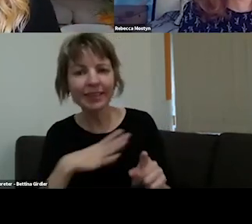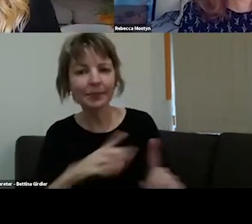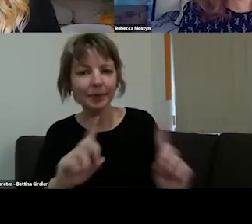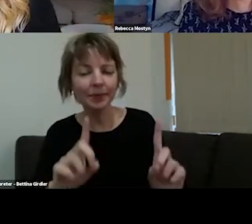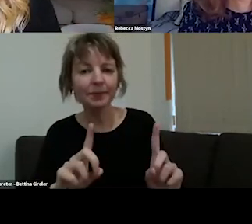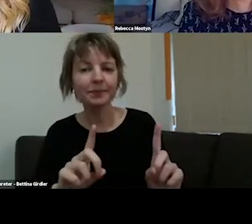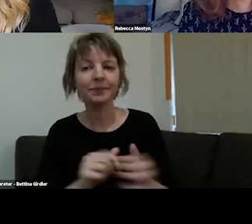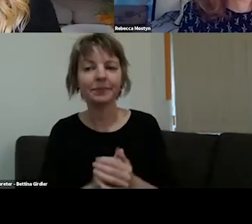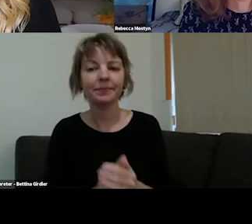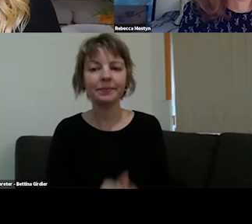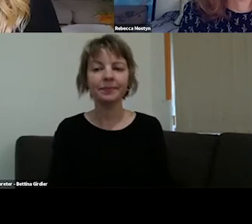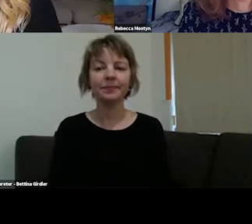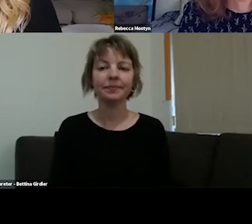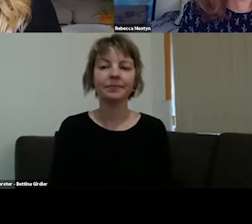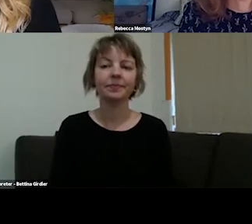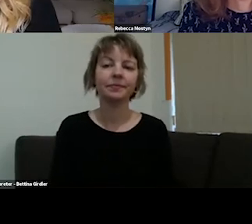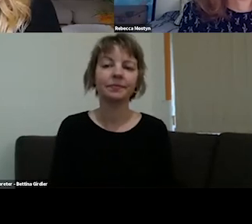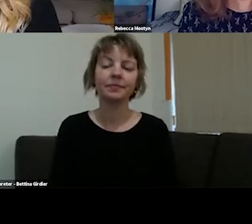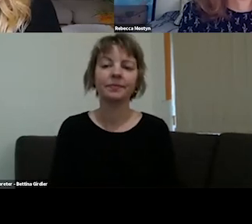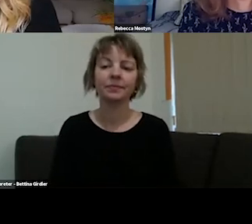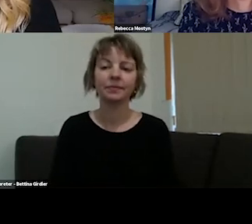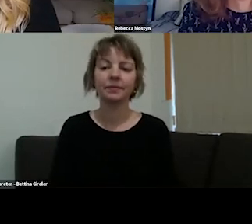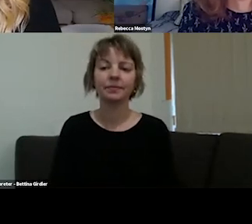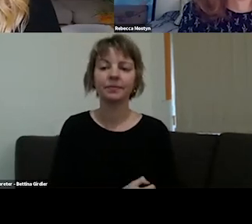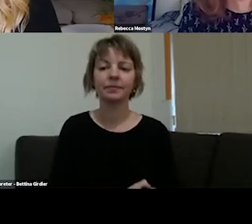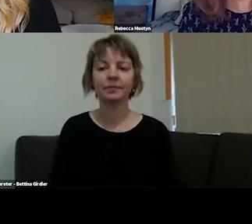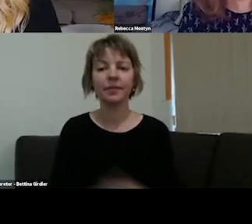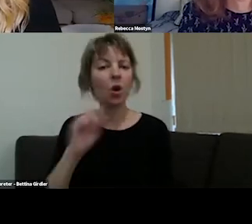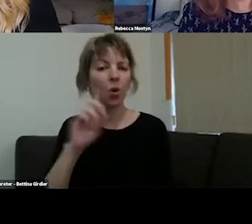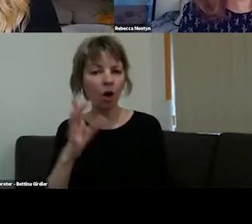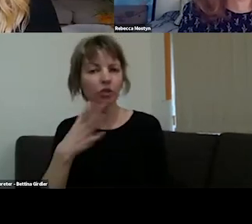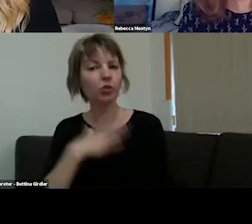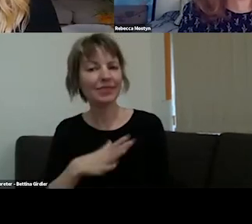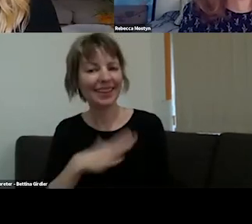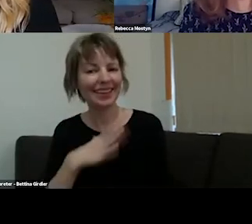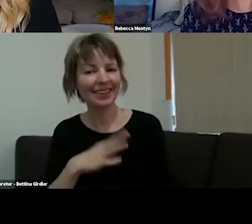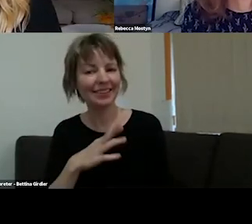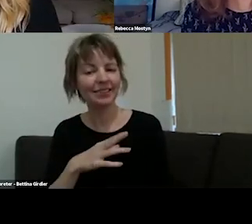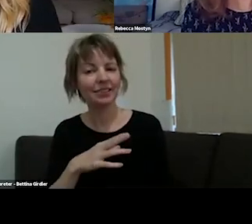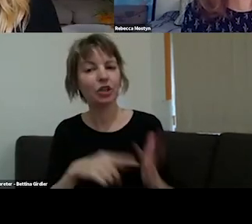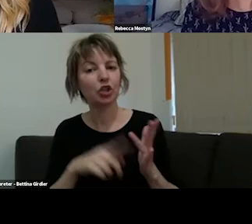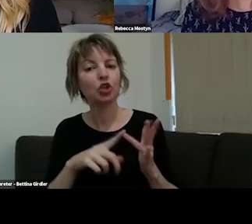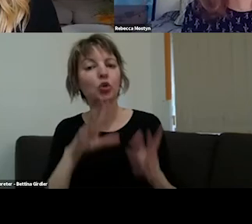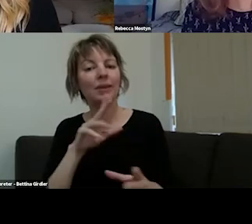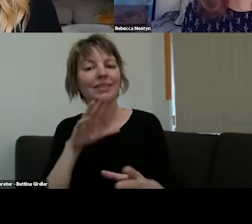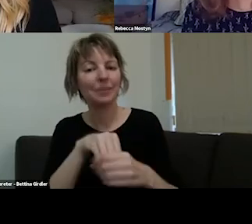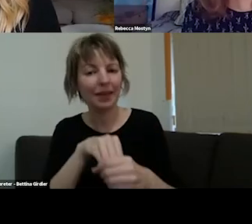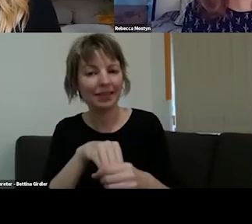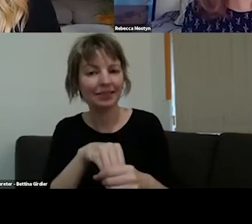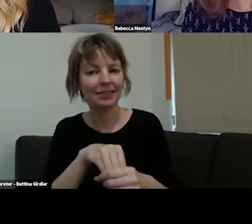whether that's with the rest of the group, what they need to participate and making space and time for people to get to know each other.